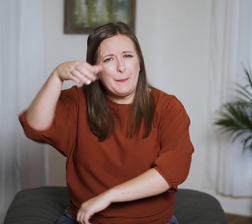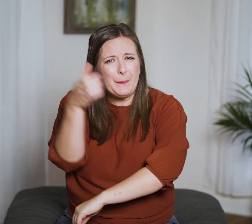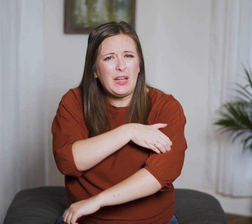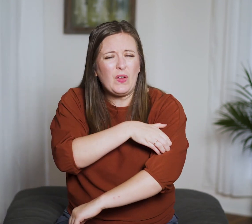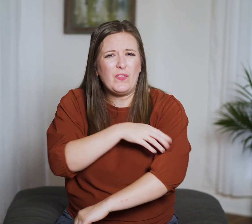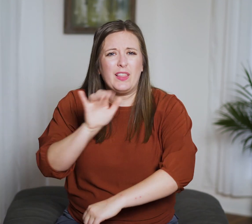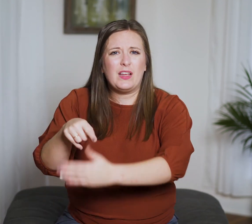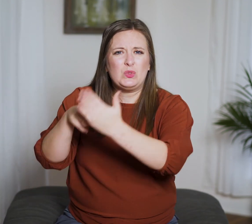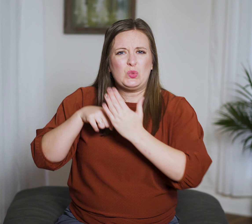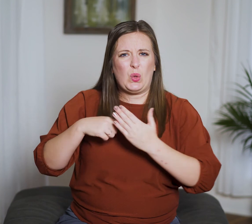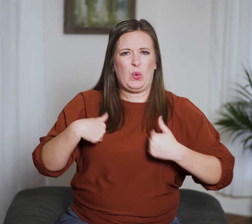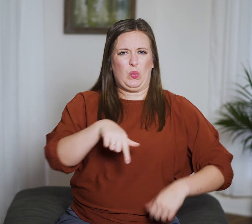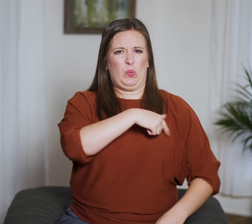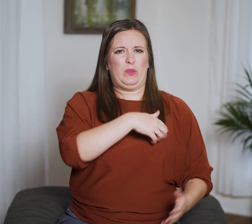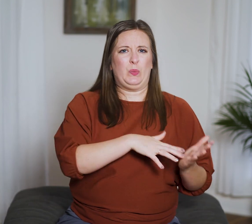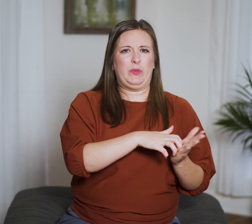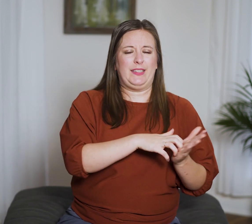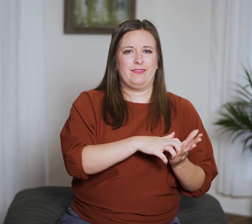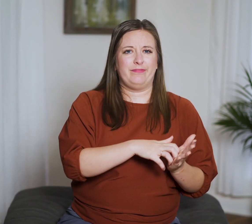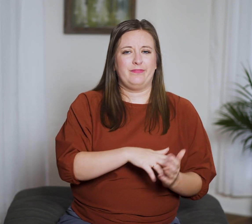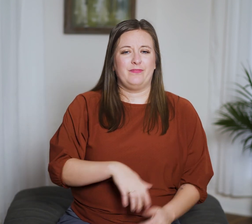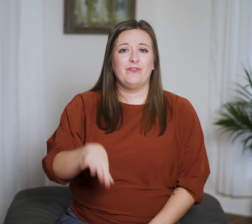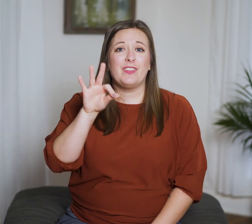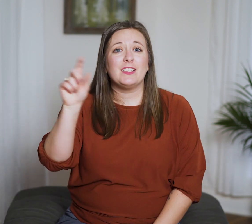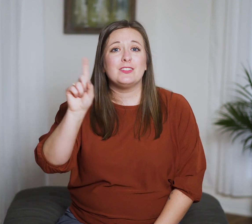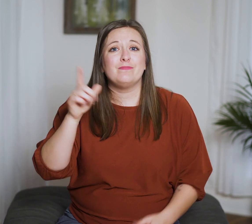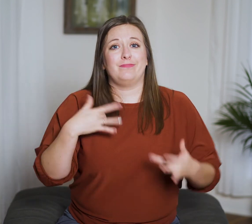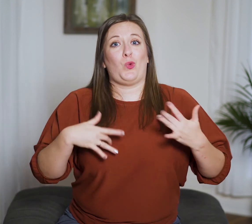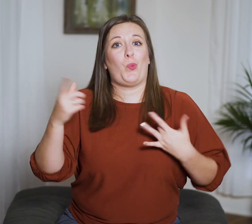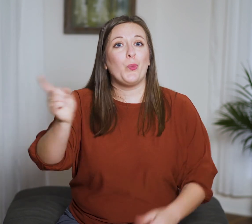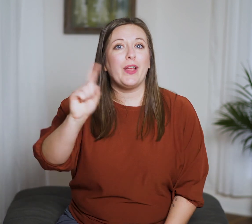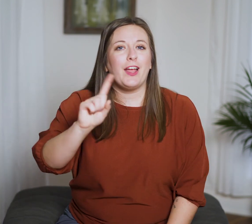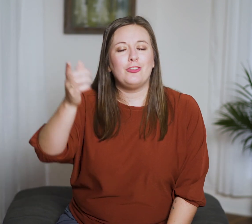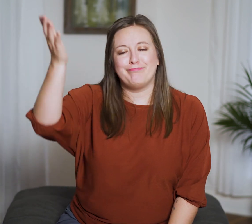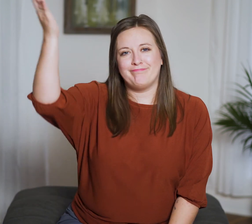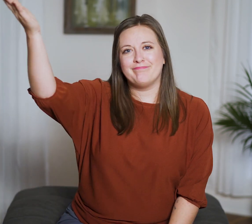How powerful He is and how weak we are! He is where the joy is!